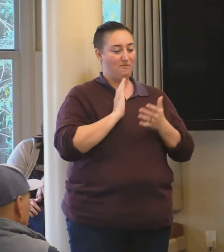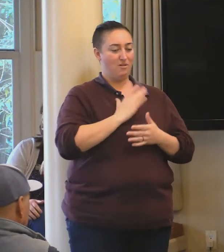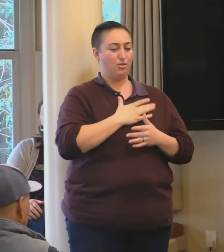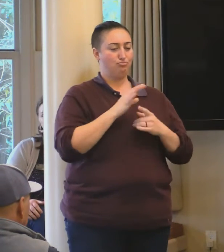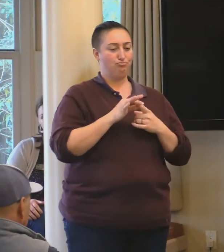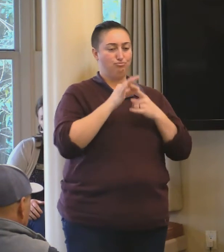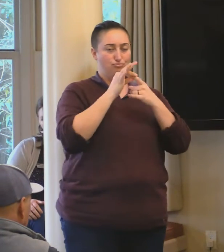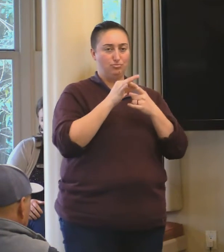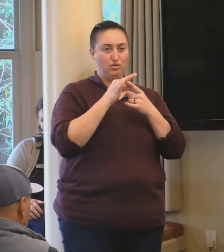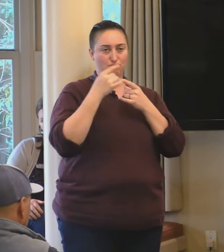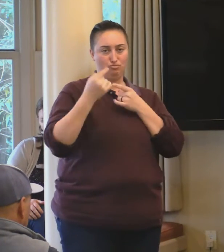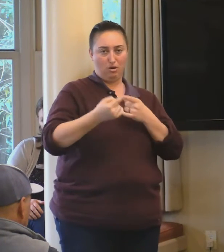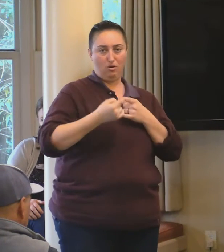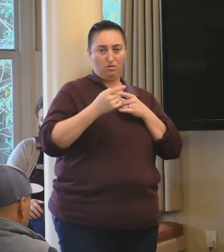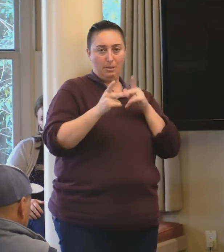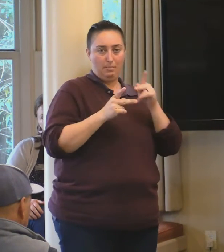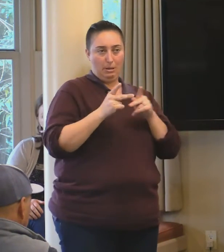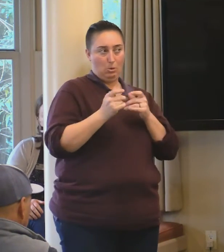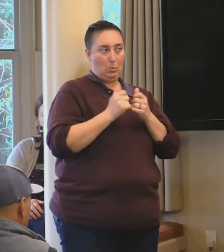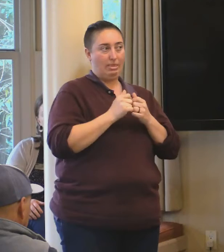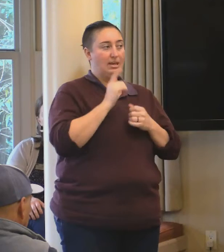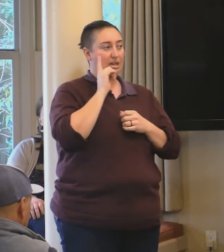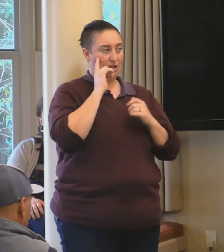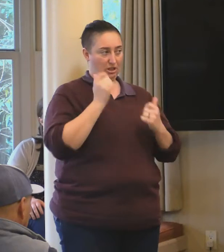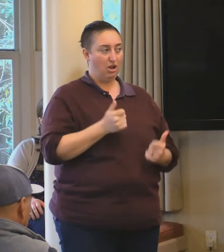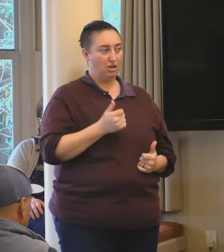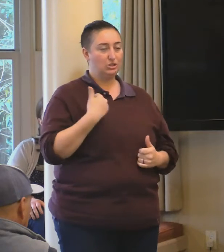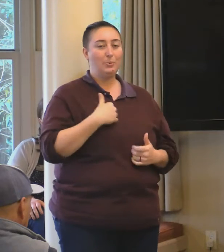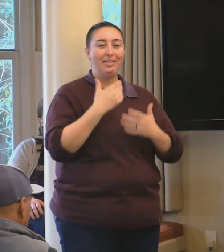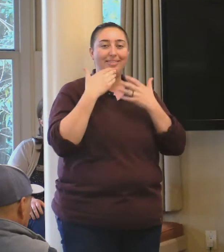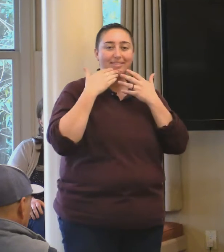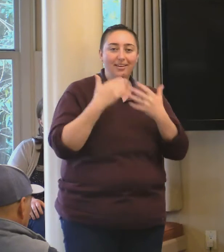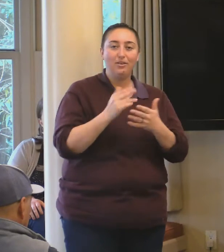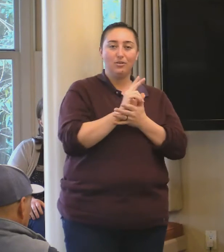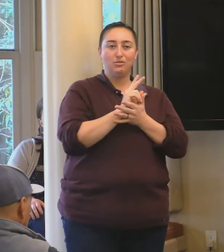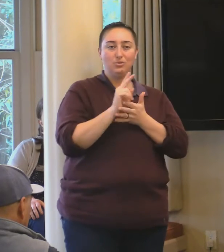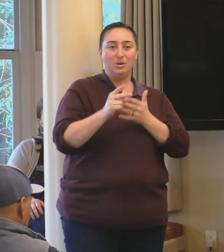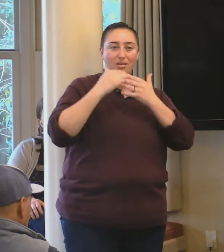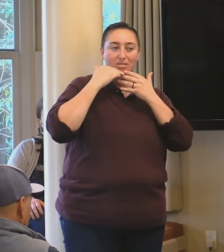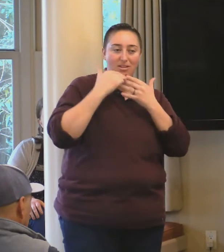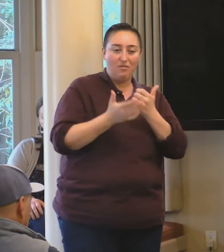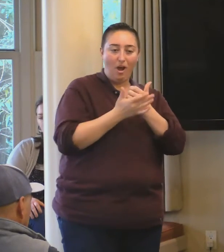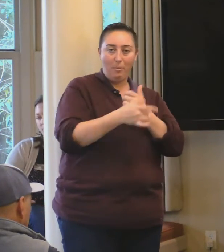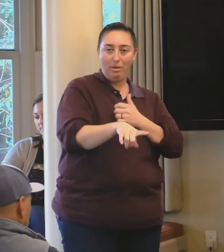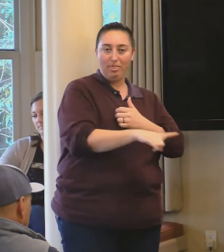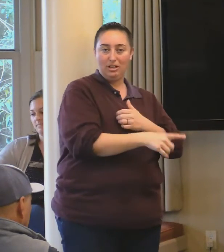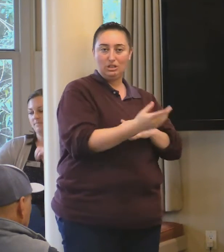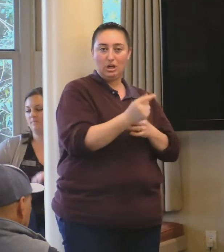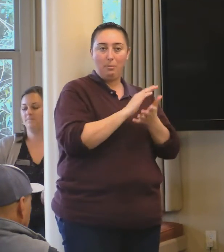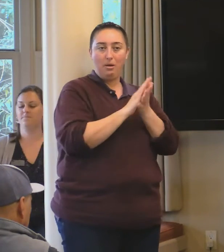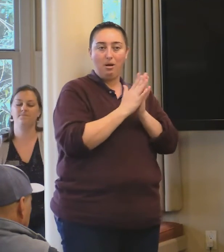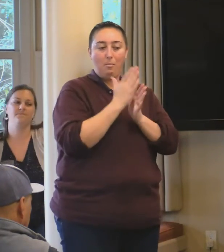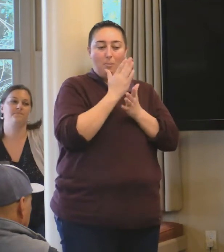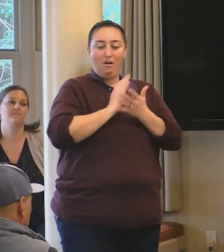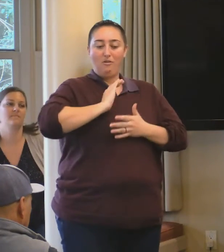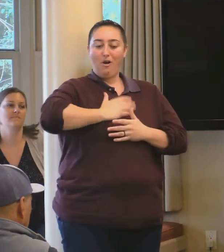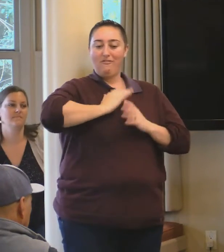through some of our unique struggles as people who have hearing loss. So we thank you for these two weeks and we thank you for helping these dogs become part